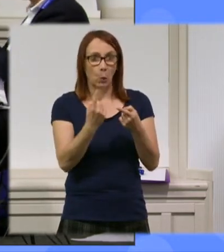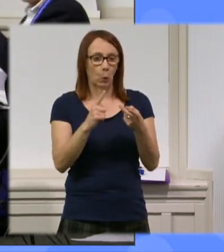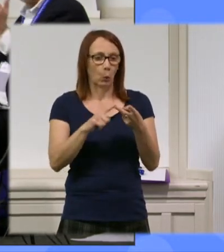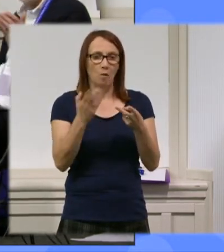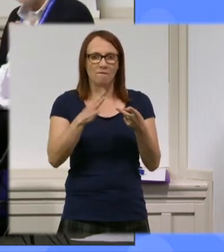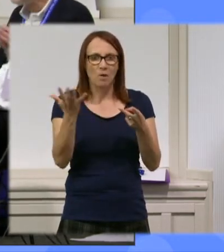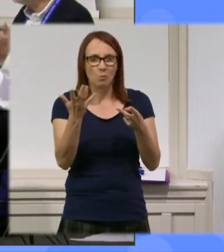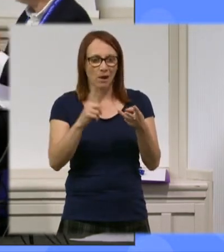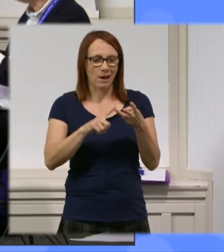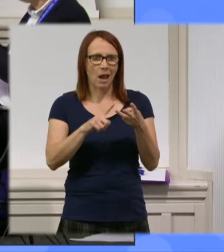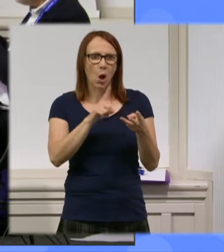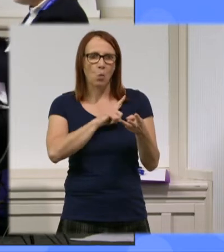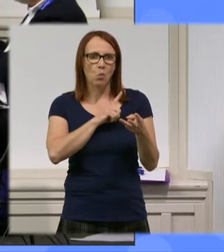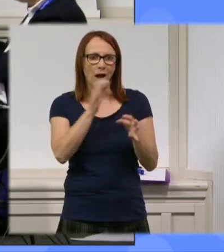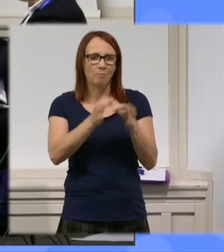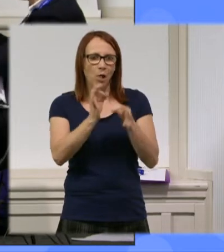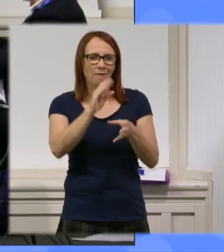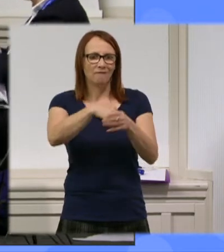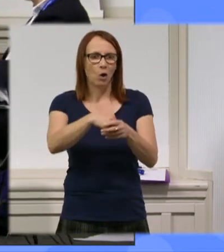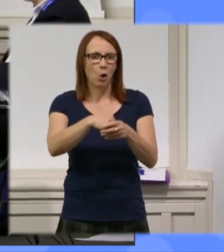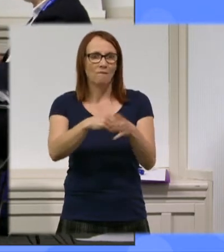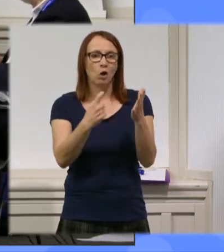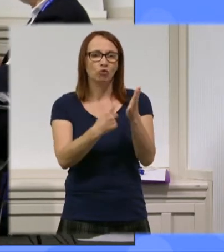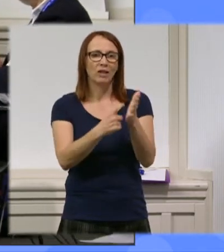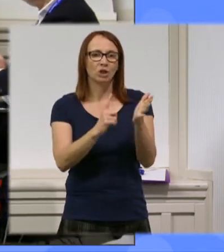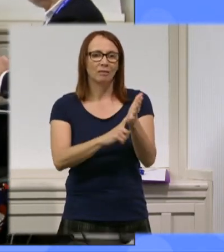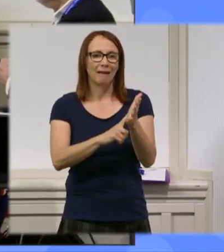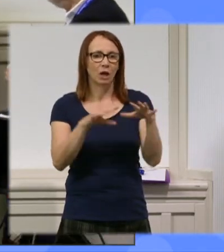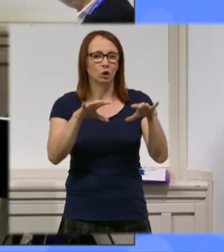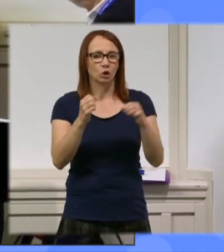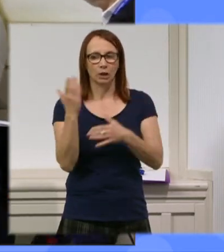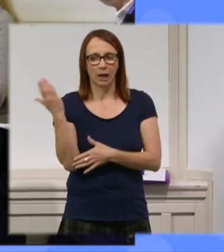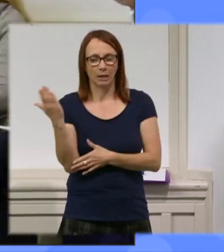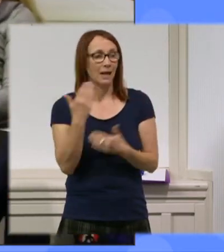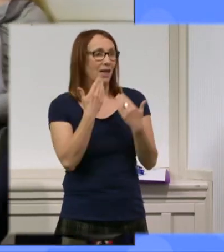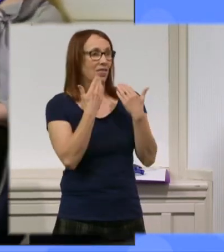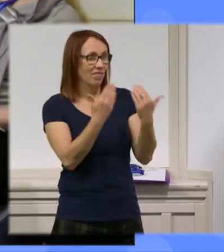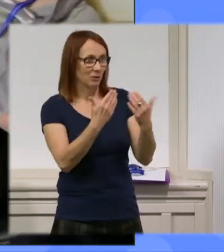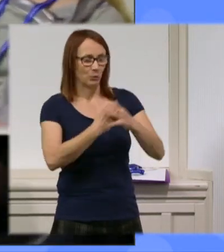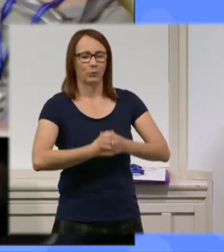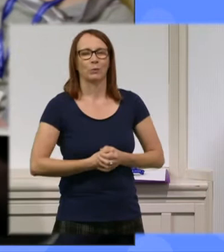why dig into politics and gription when they were going to start with you thanks